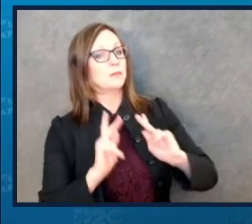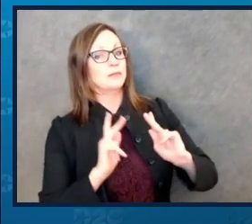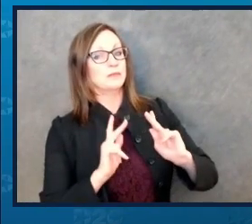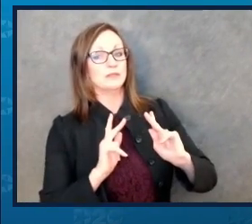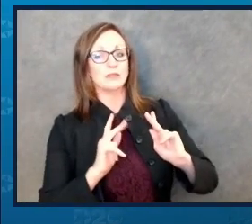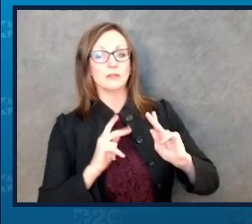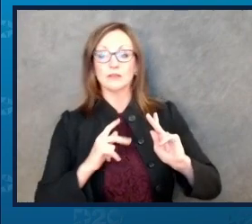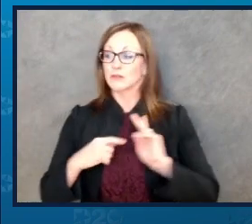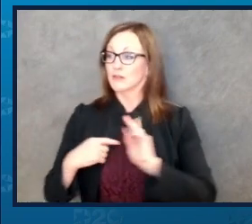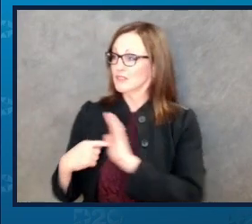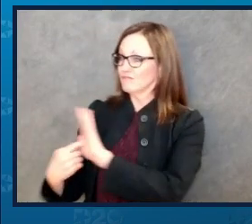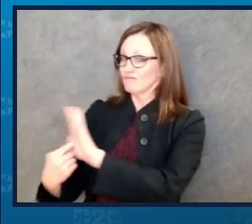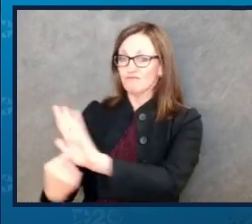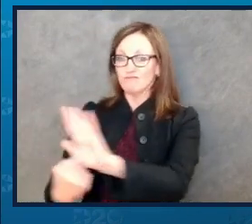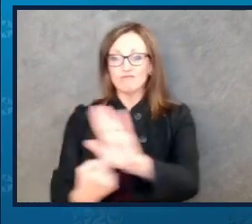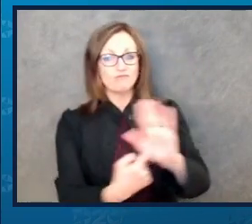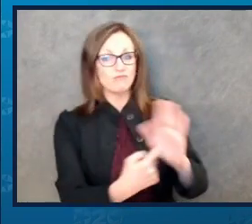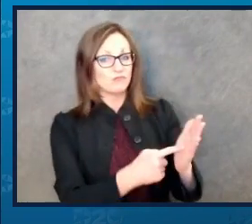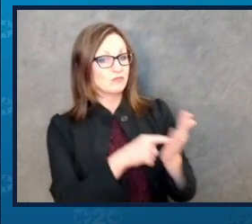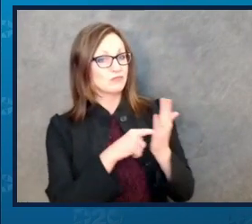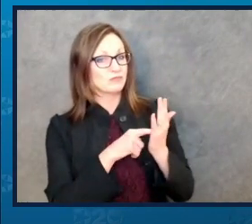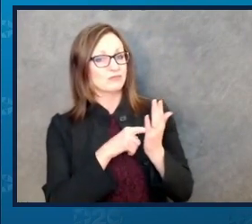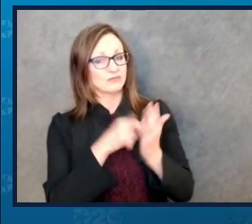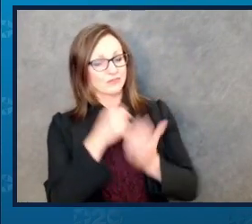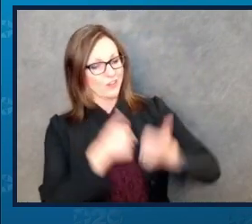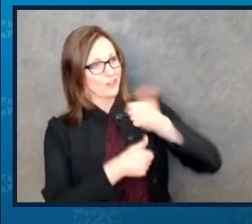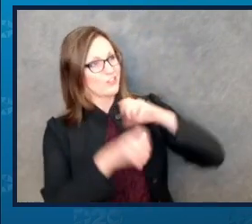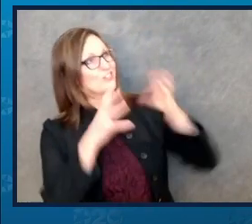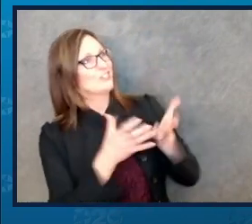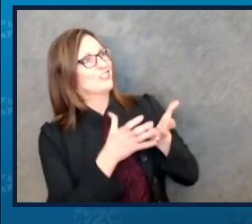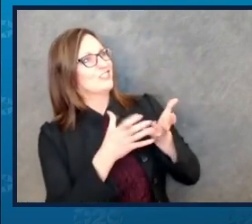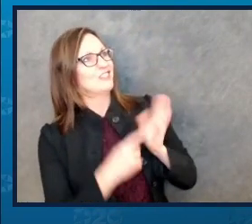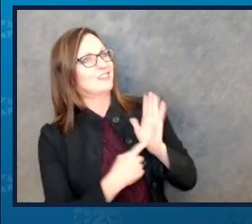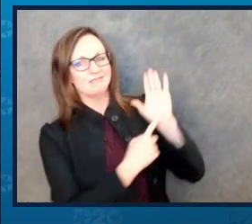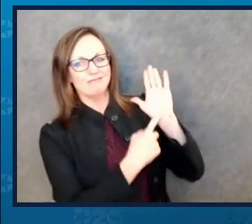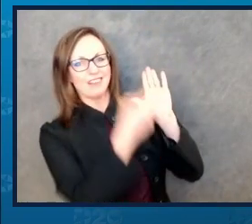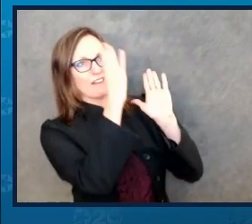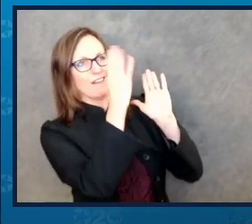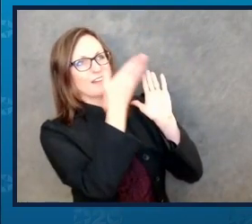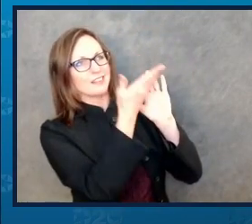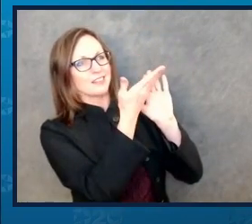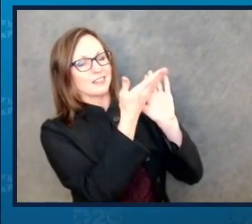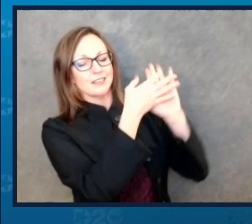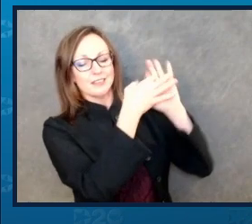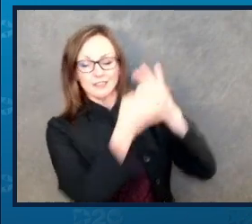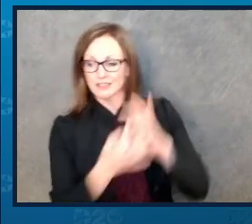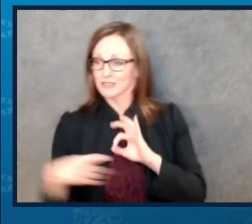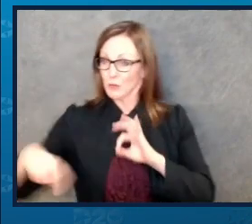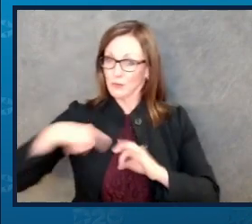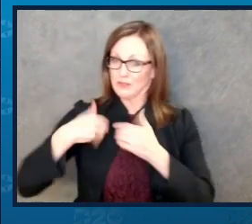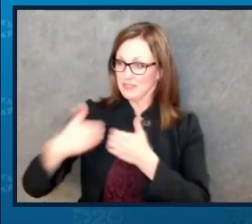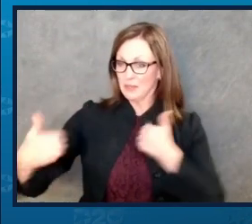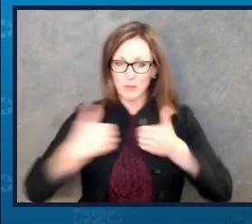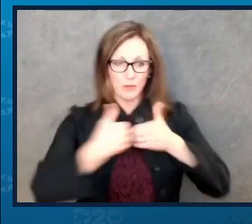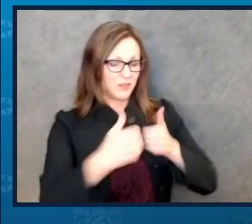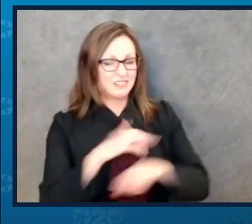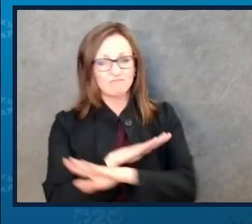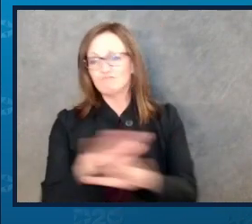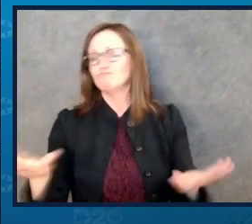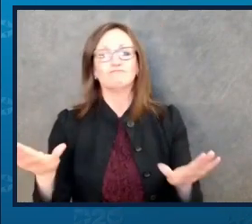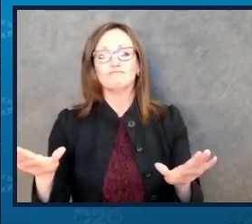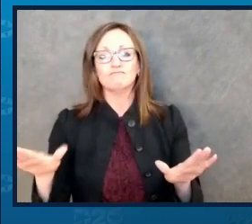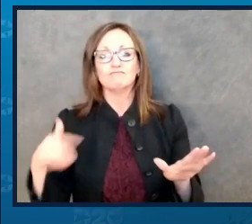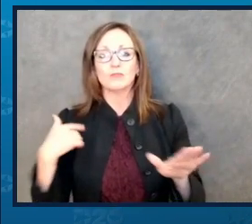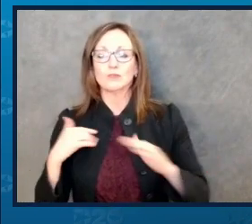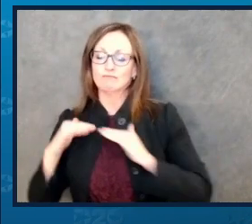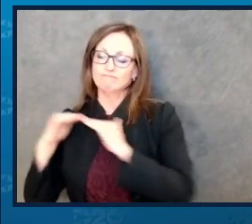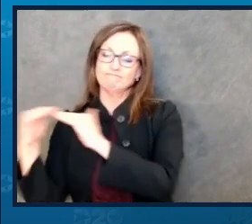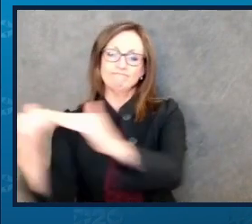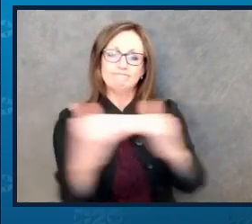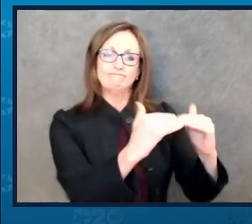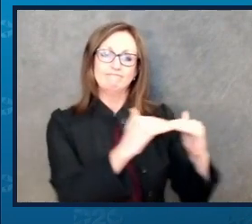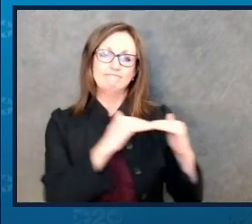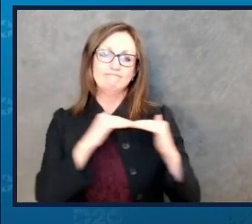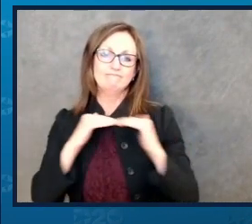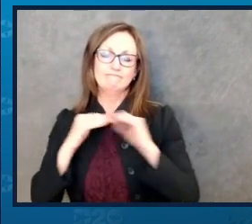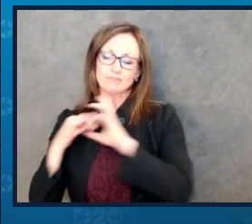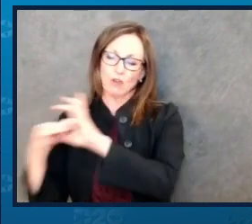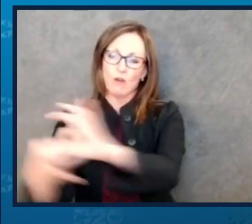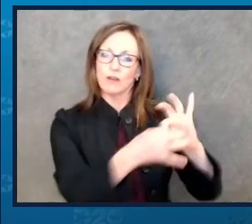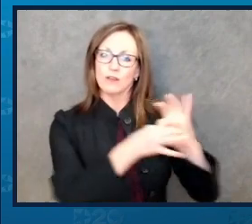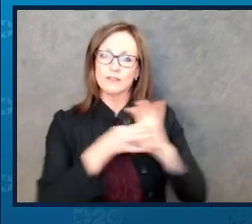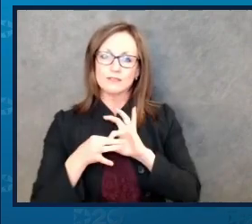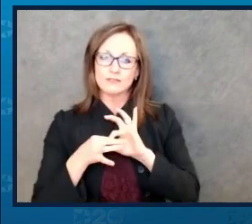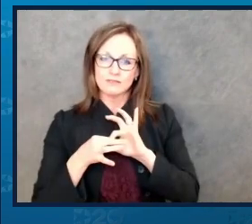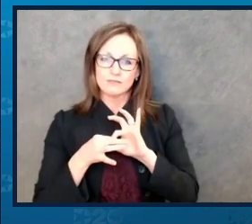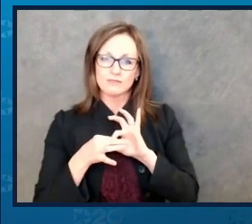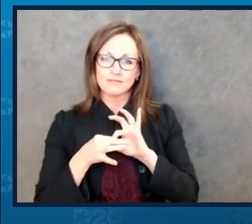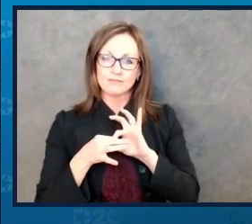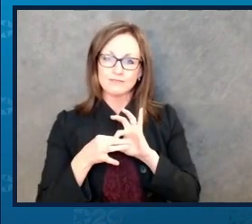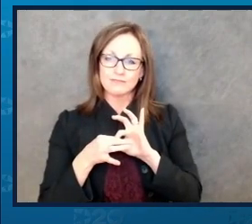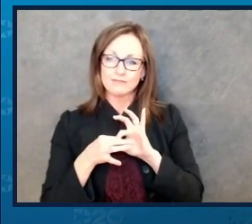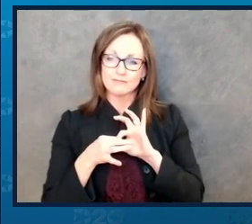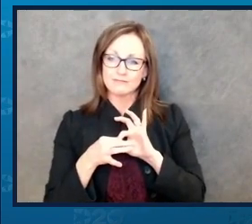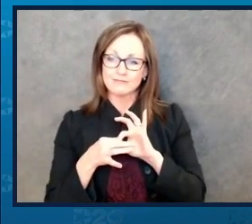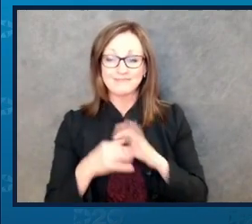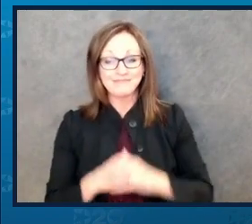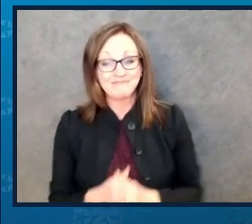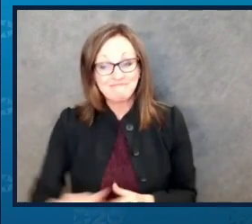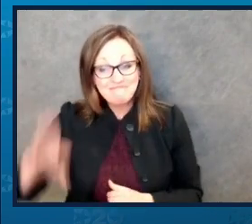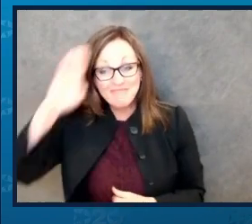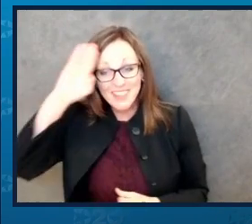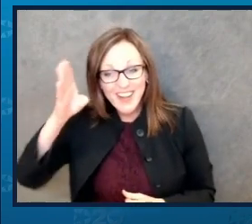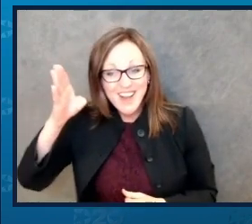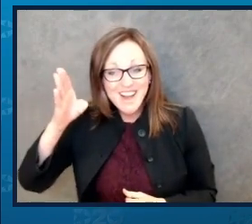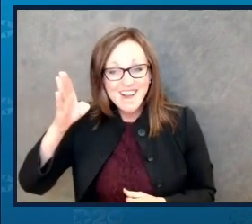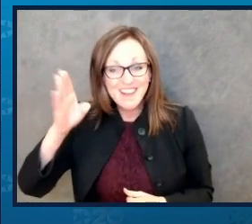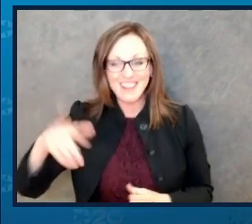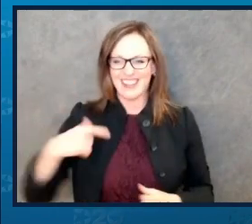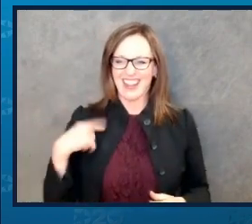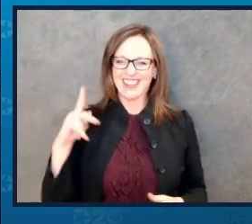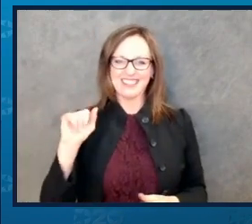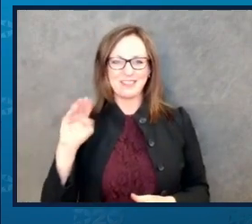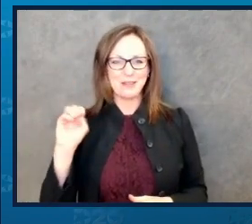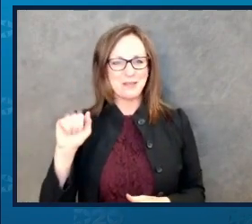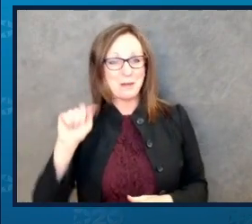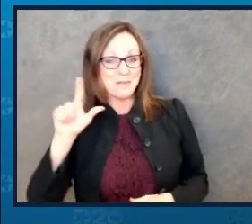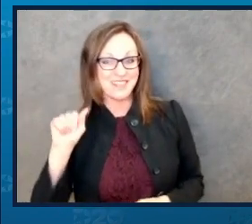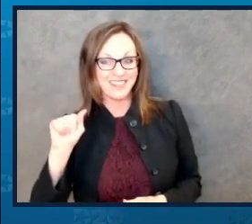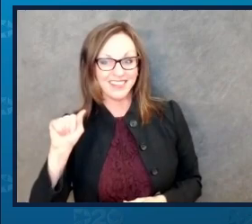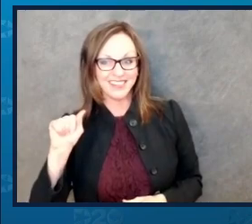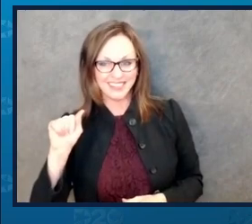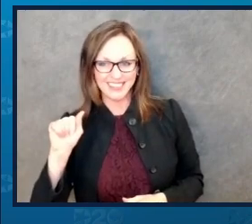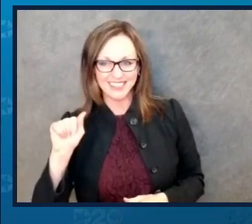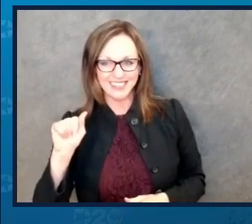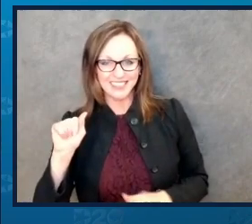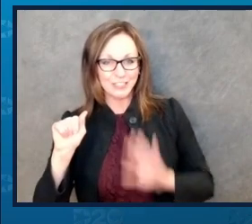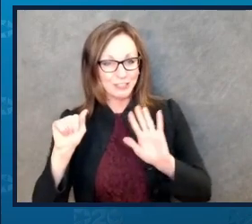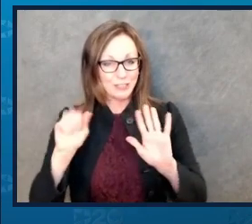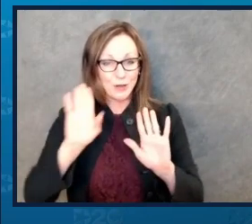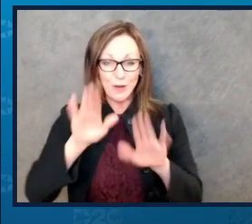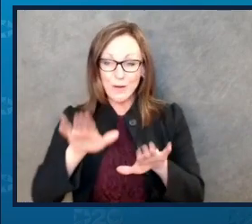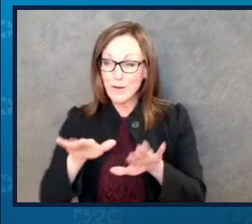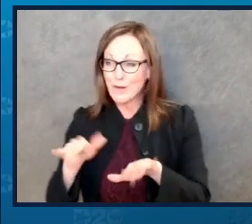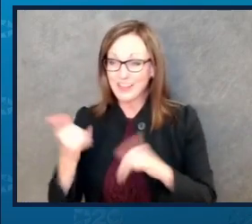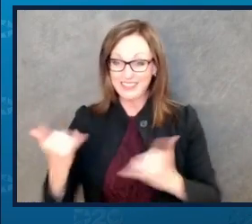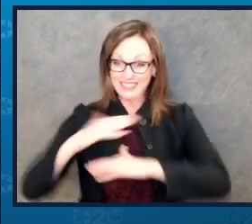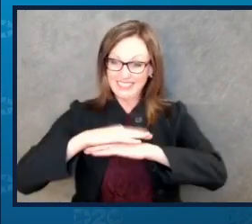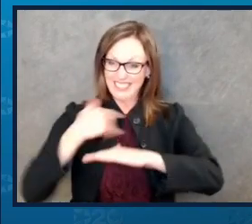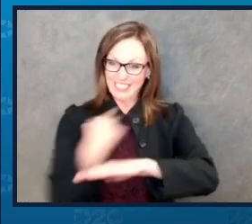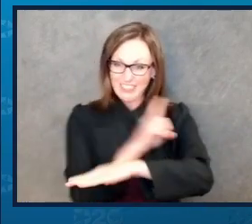[PLEDGE OF ALLEGIANCE]